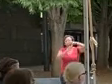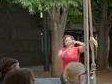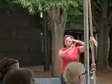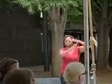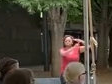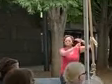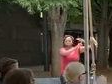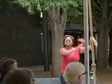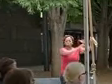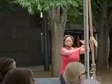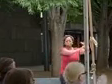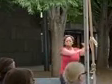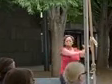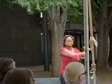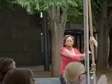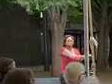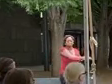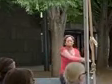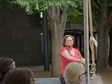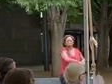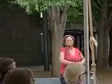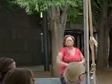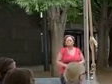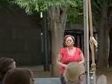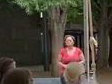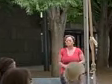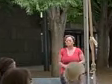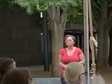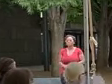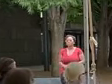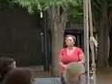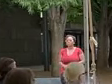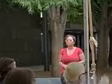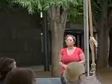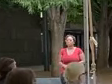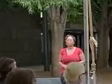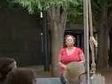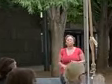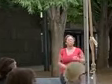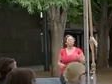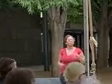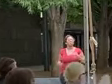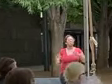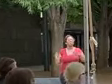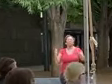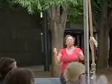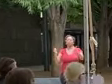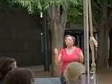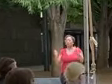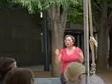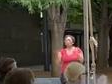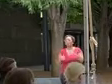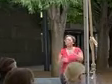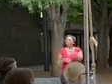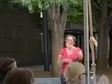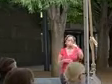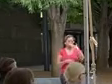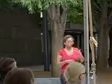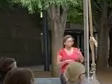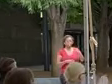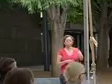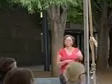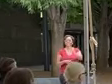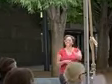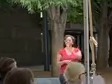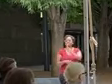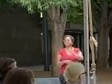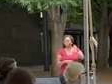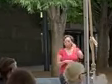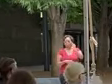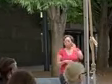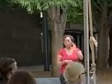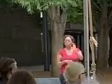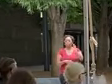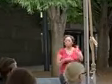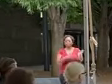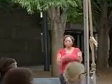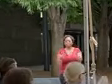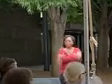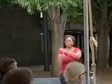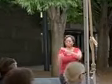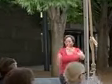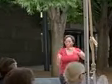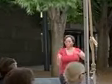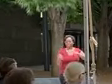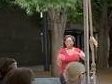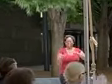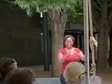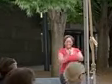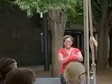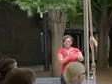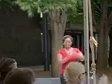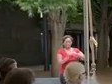I want to thank the FDR Memorial Legacy Committee for the invitation to speak alongside Senator Tammy Duckworth.